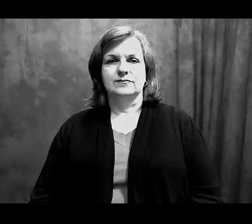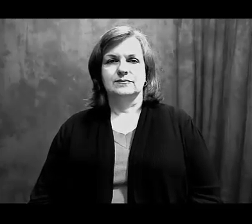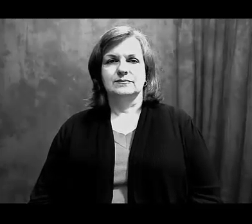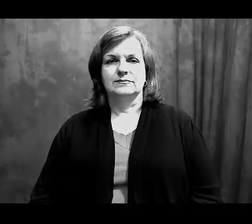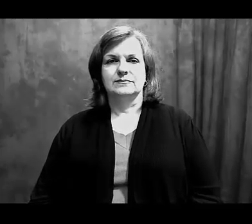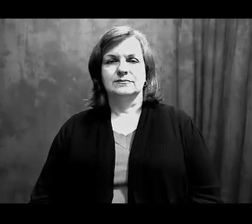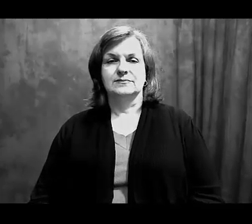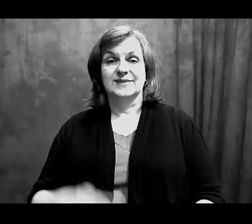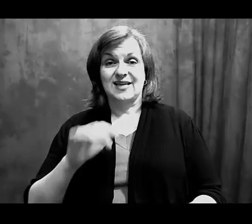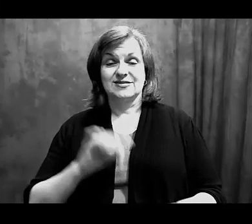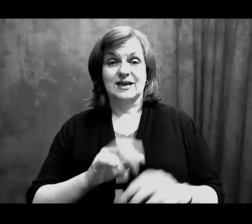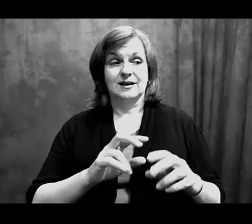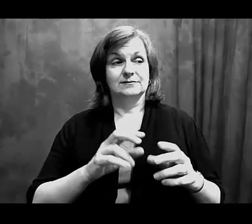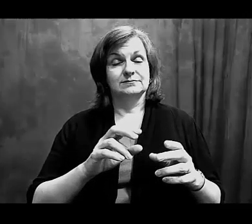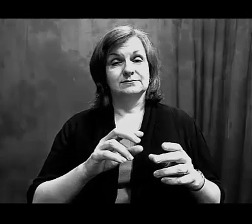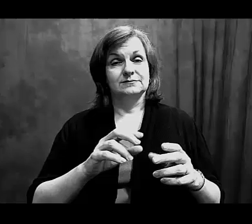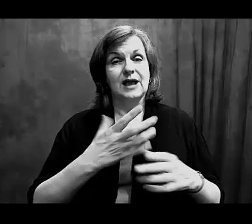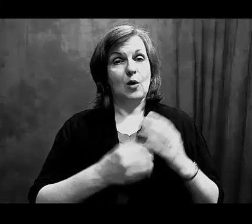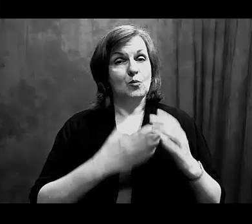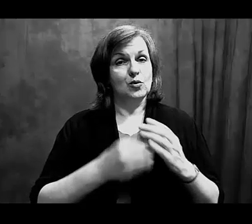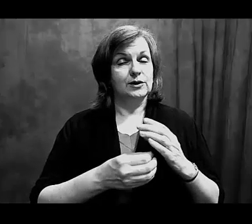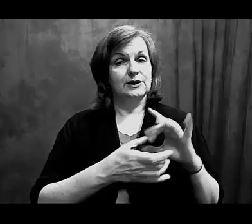the left ventricle then through the aorta